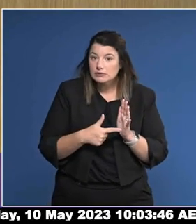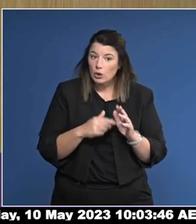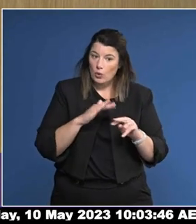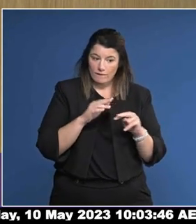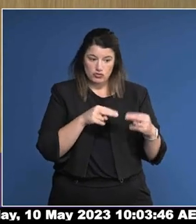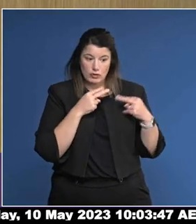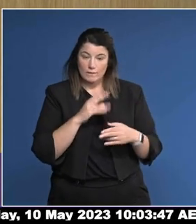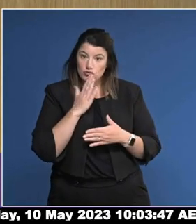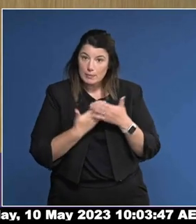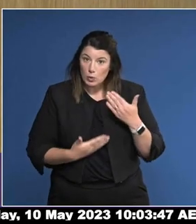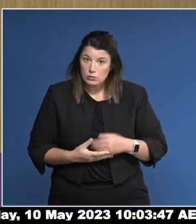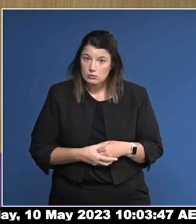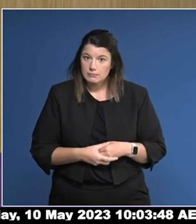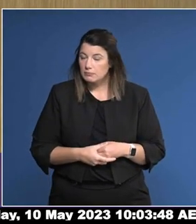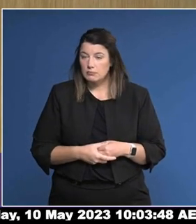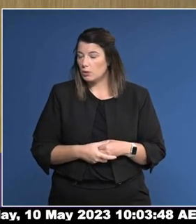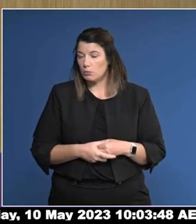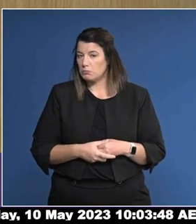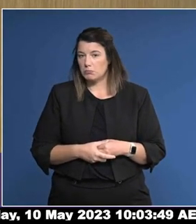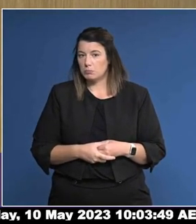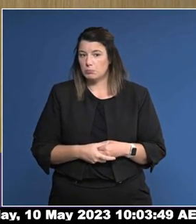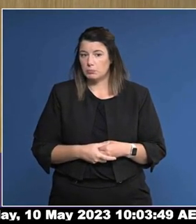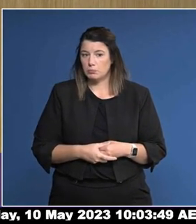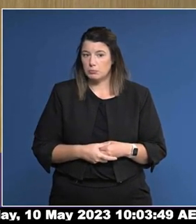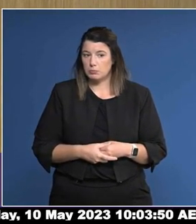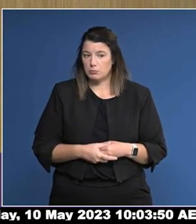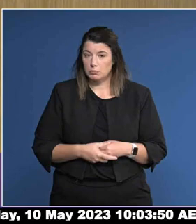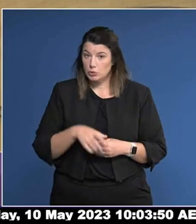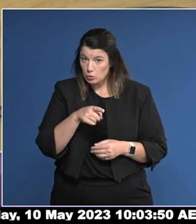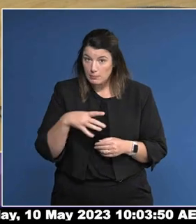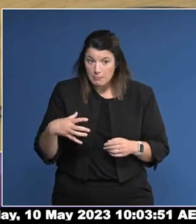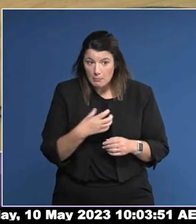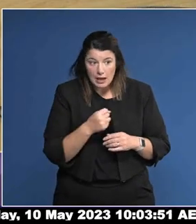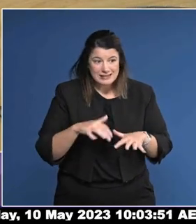No. MS EASTMAN: Were you required to address any systemic issues?